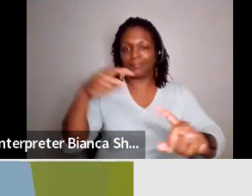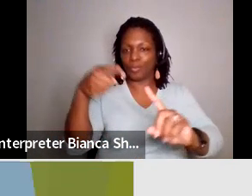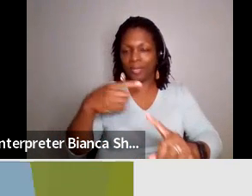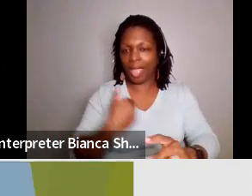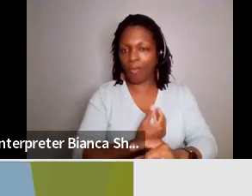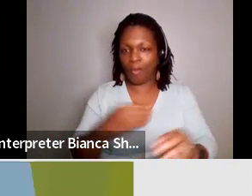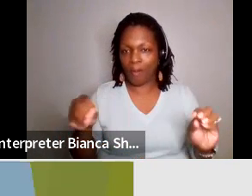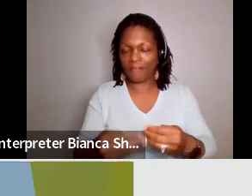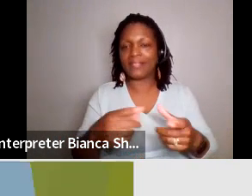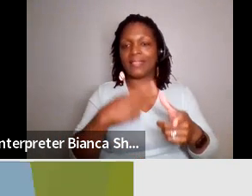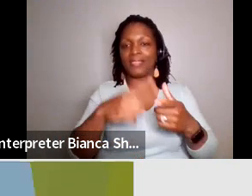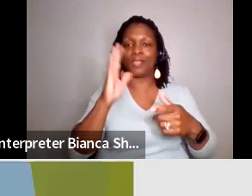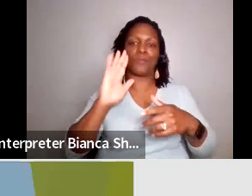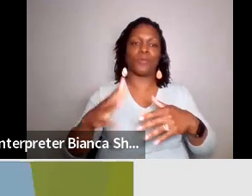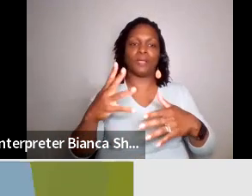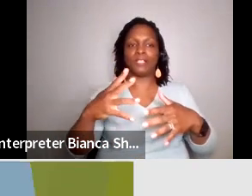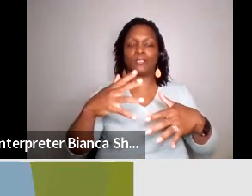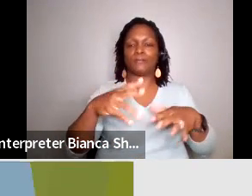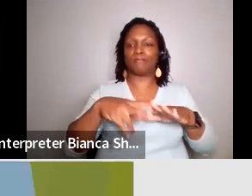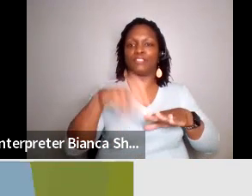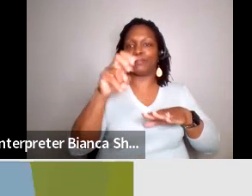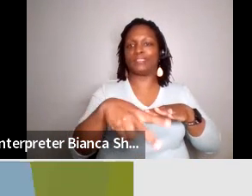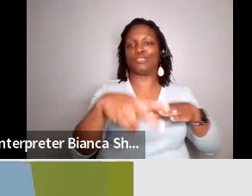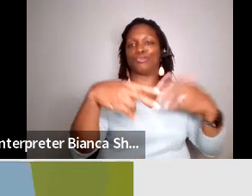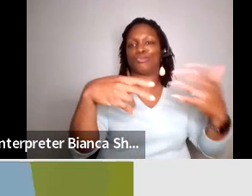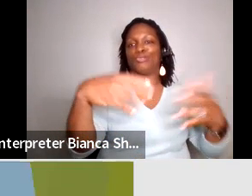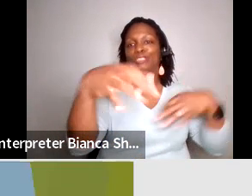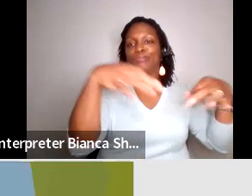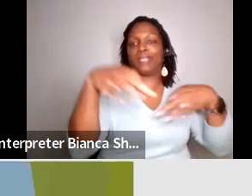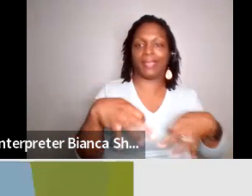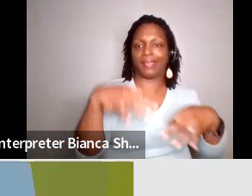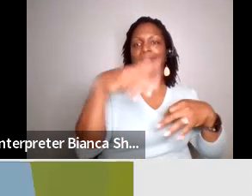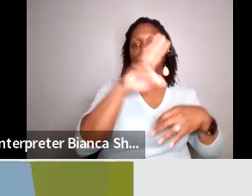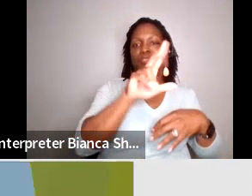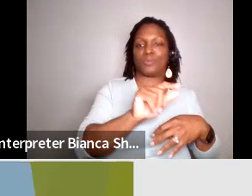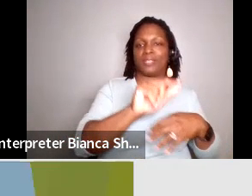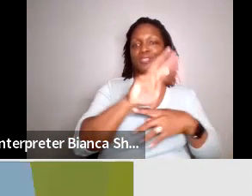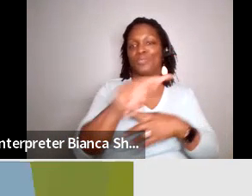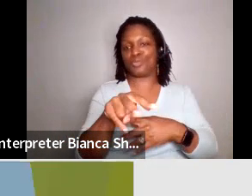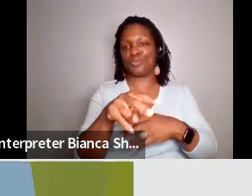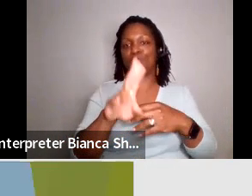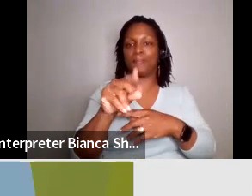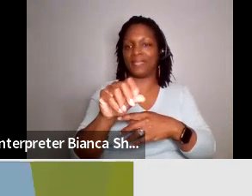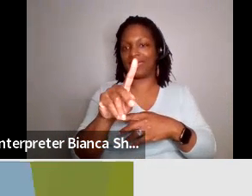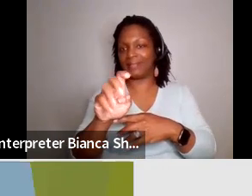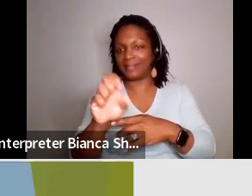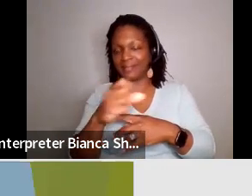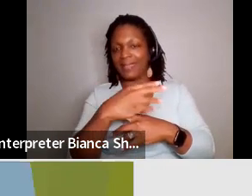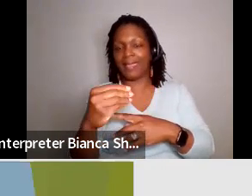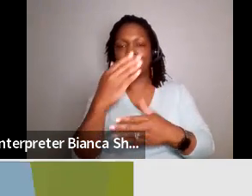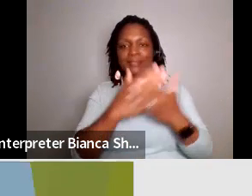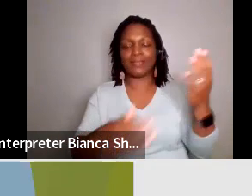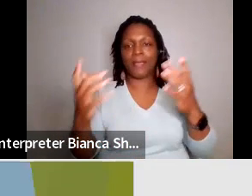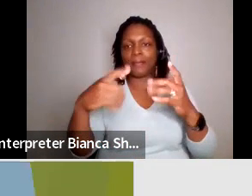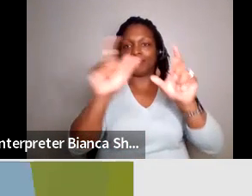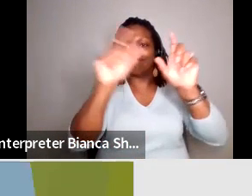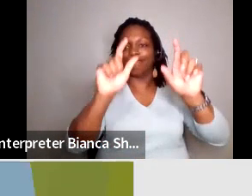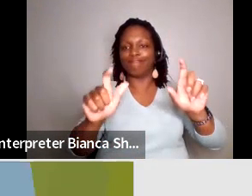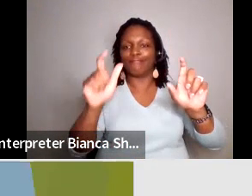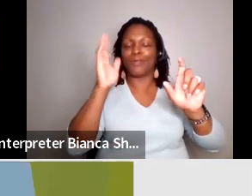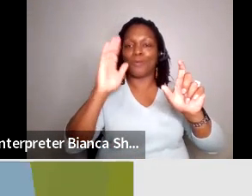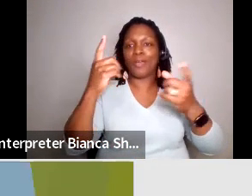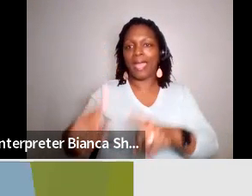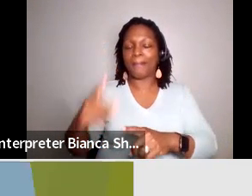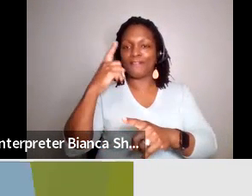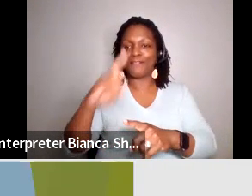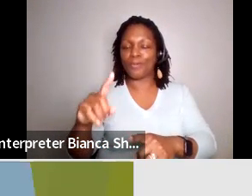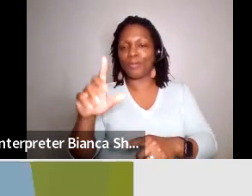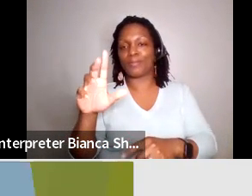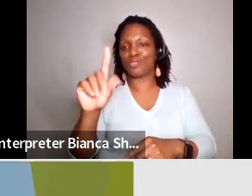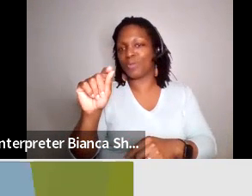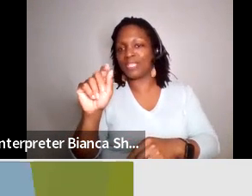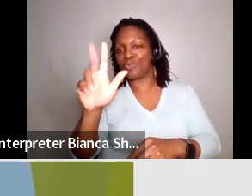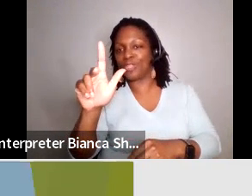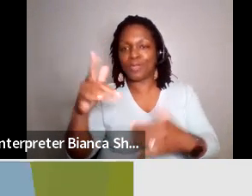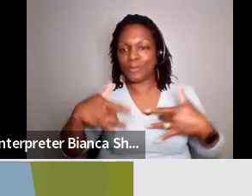then jump into some fiscal year 22 updates, and some headlines for what's coming in in fiscal year? 23.